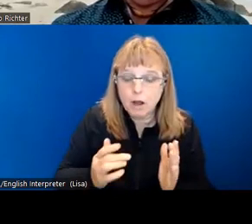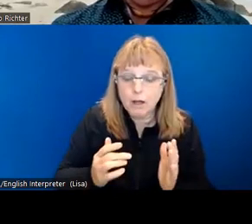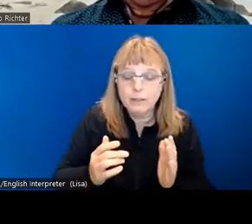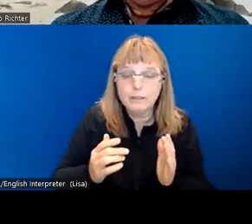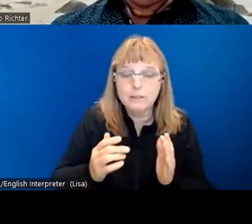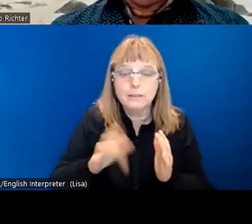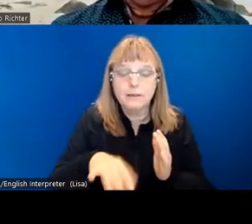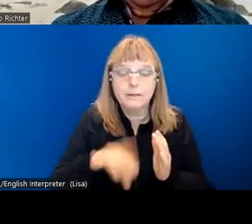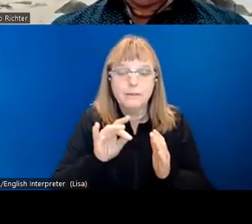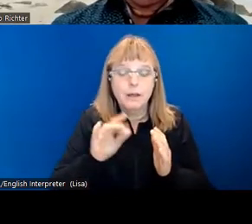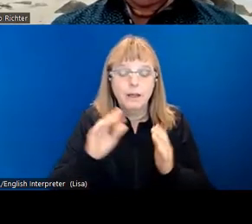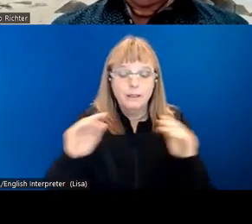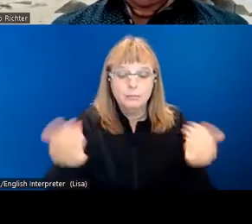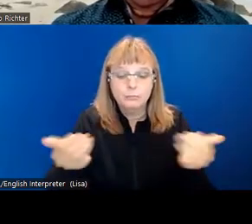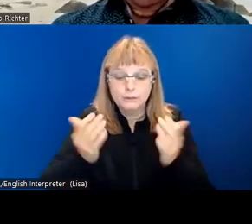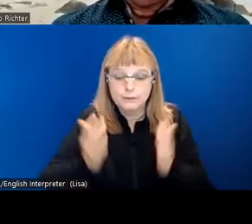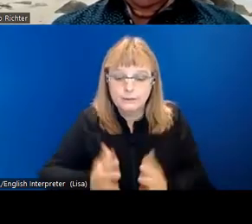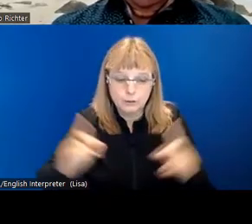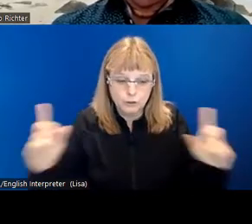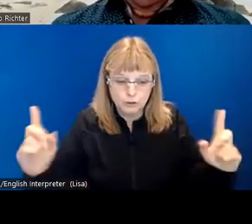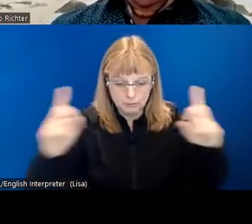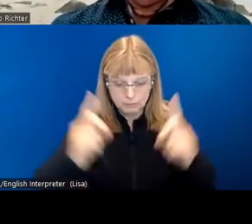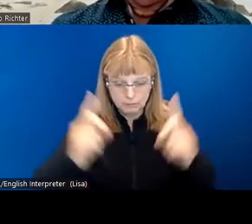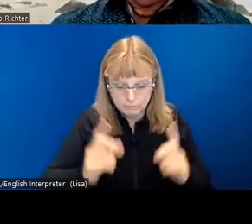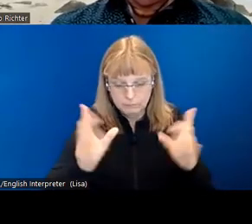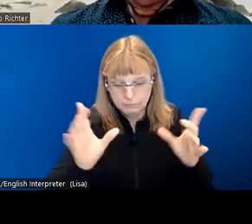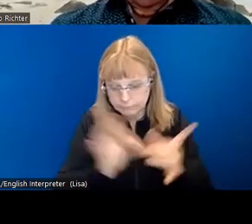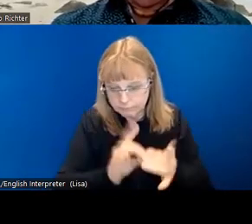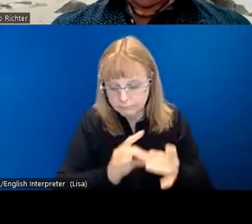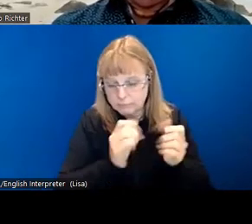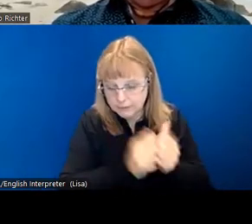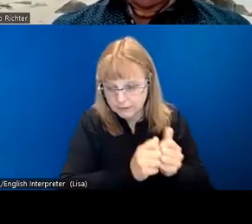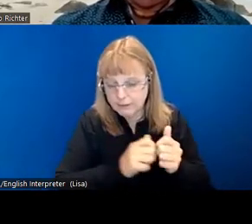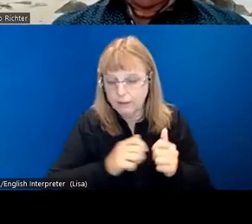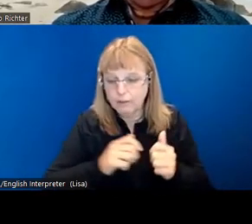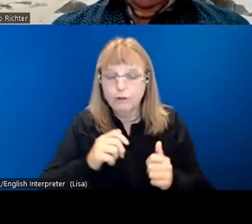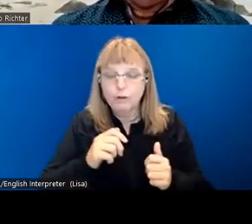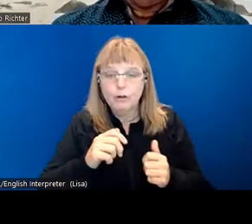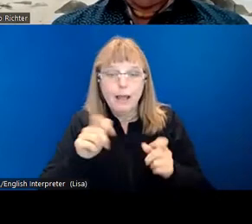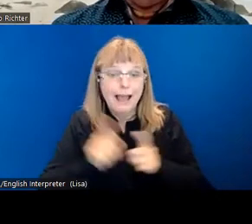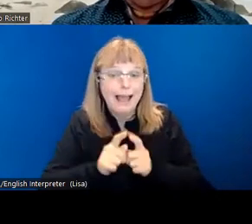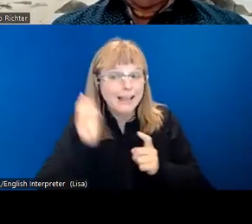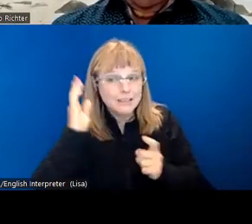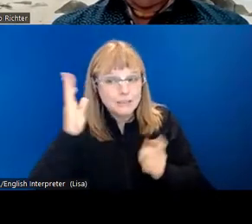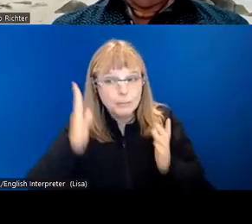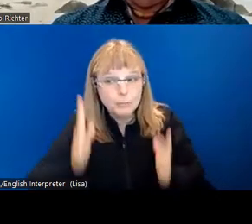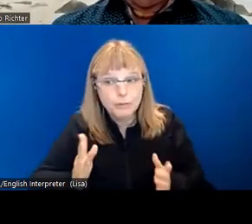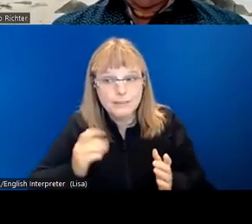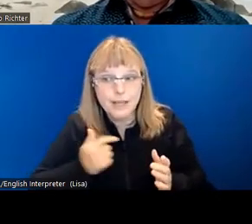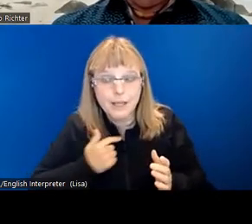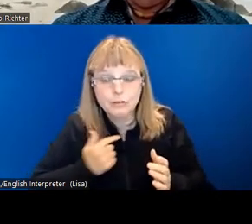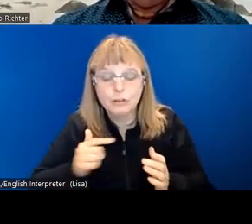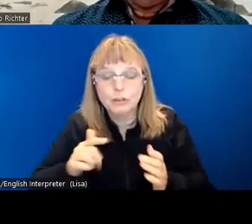I find myself as a presenter really finding where the advocacy piece is